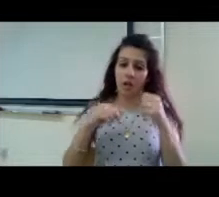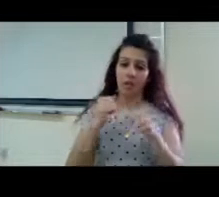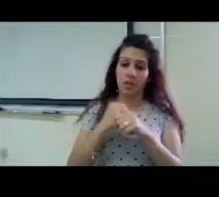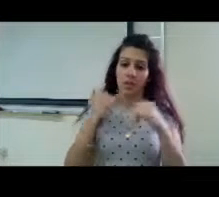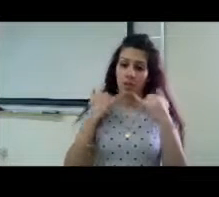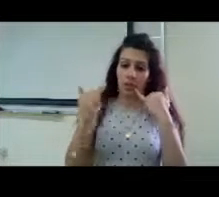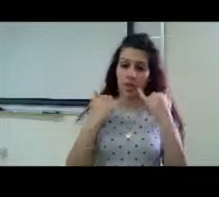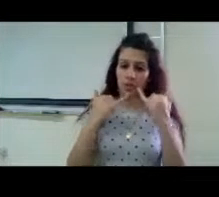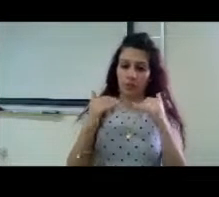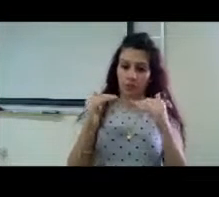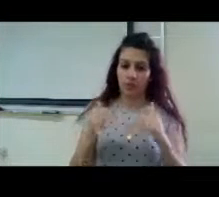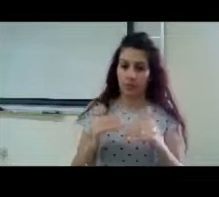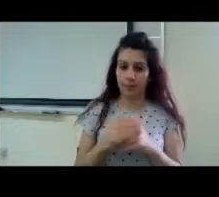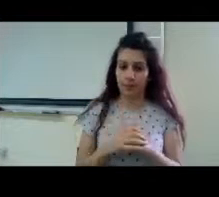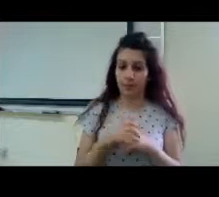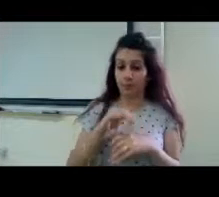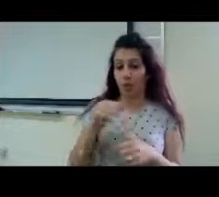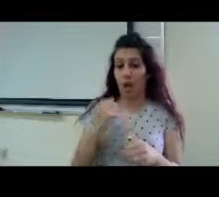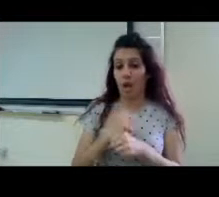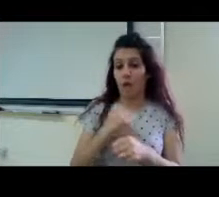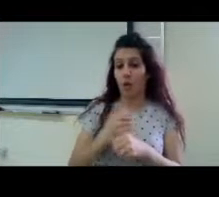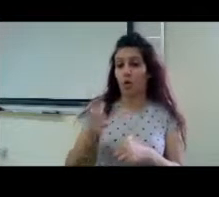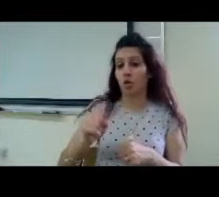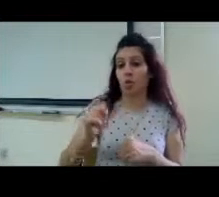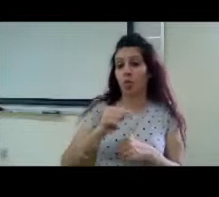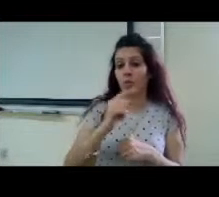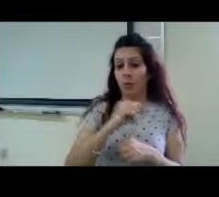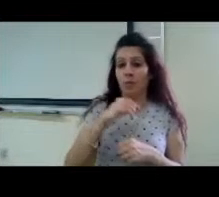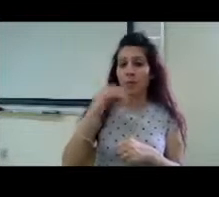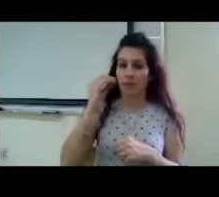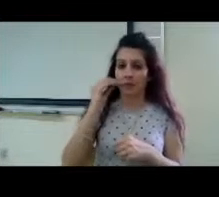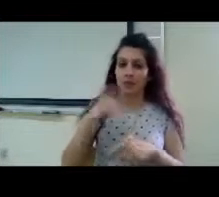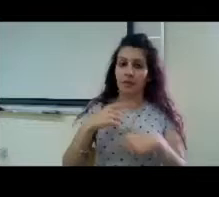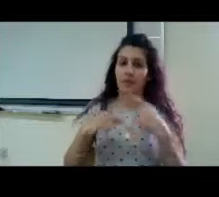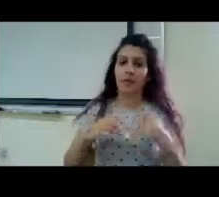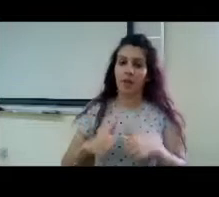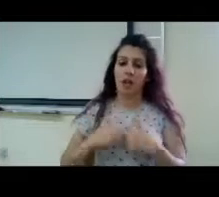the second is our Calibri studio curricular tool which helps to support